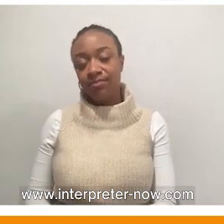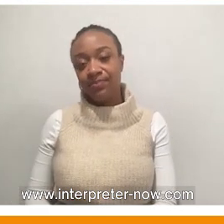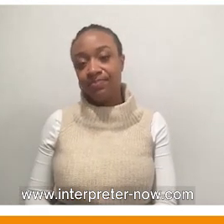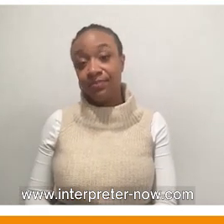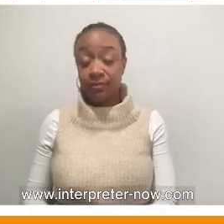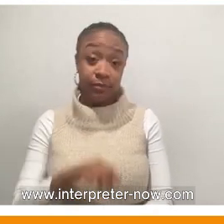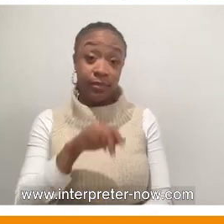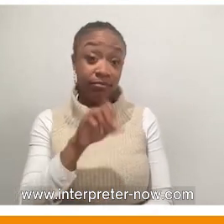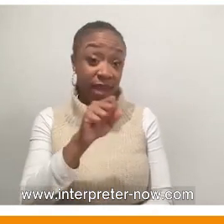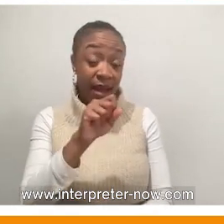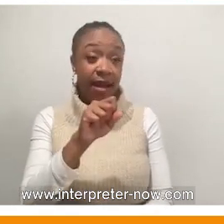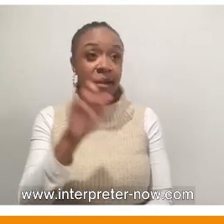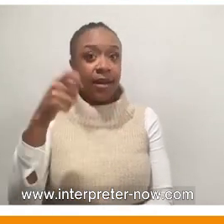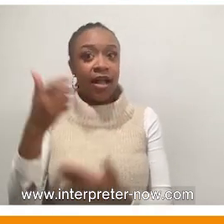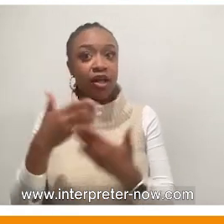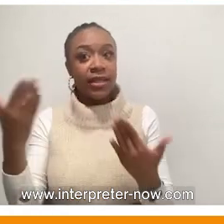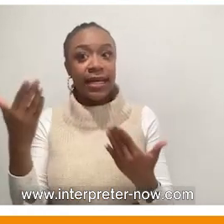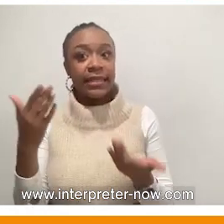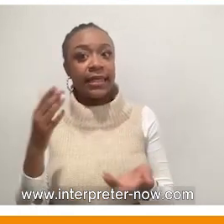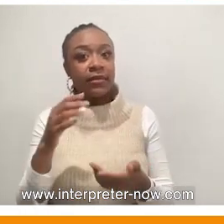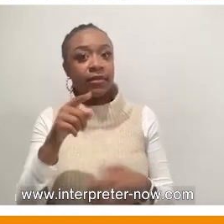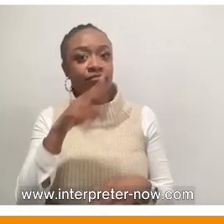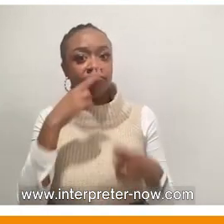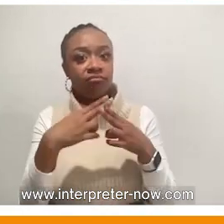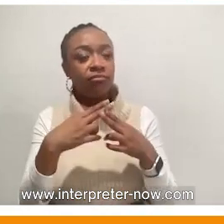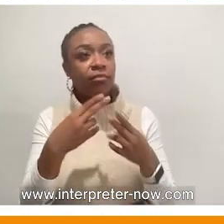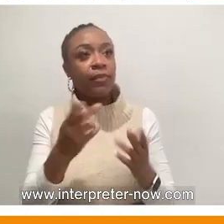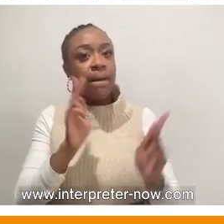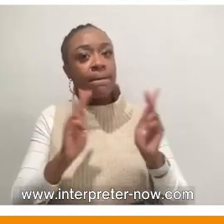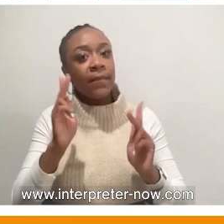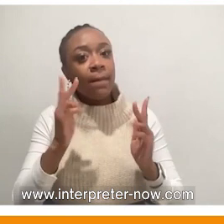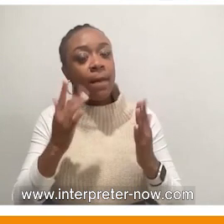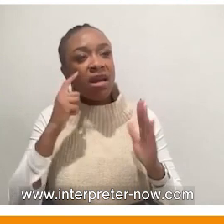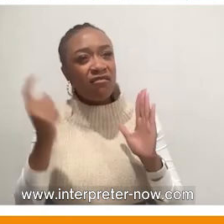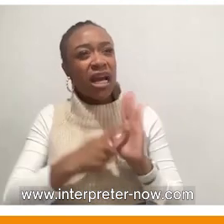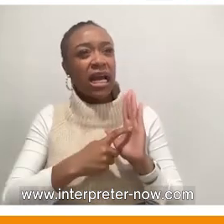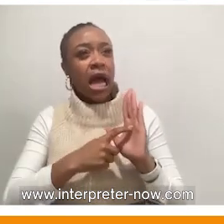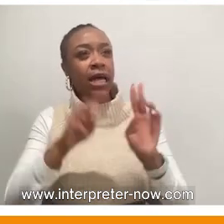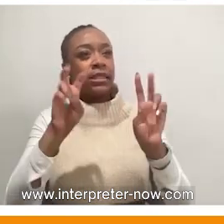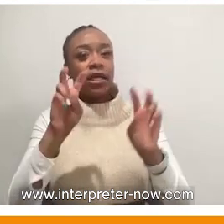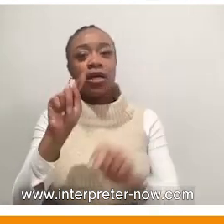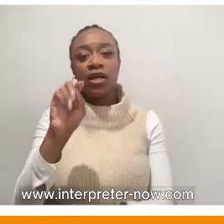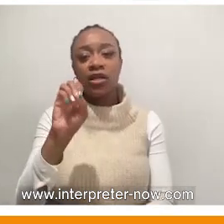The other thing that you said in there, that people might recognize, that tokenism.